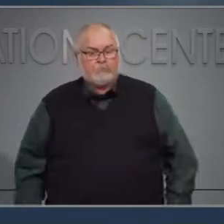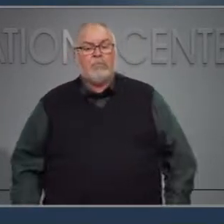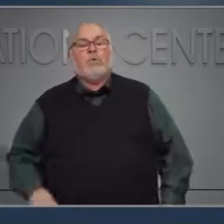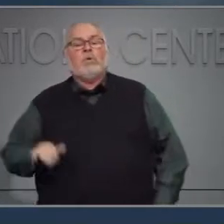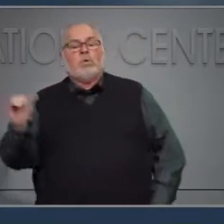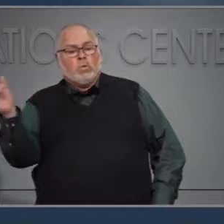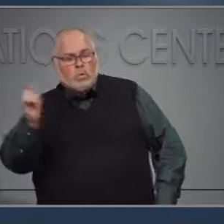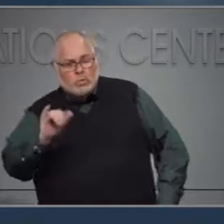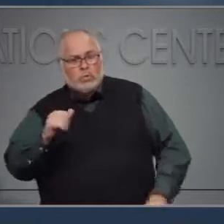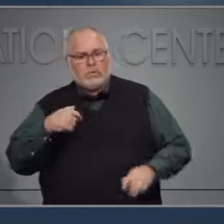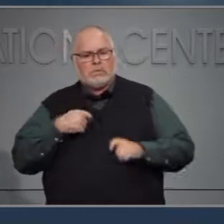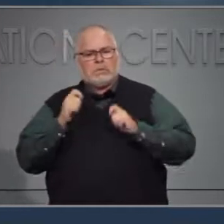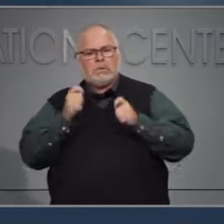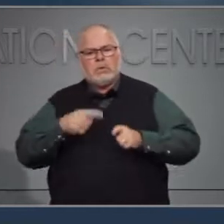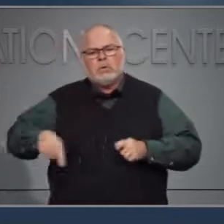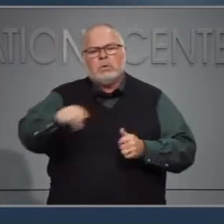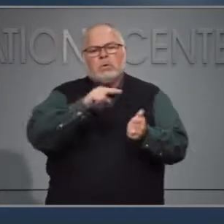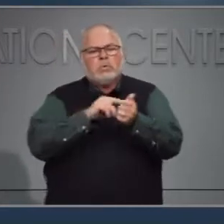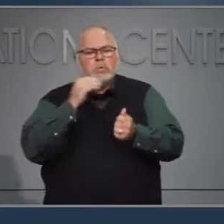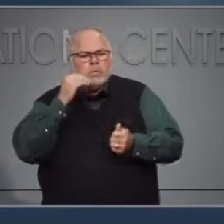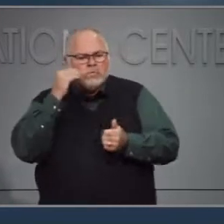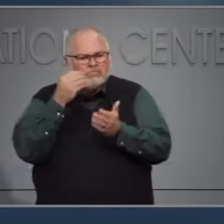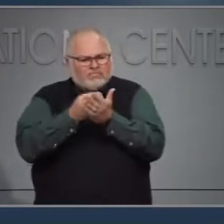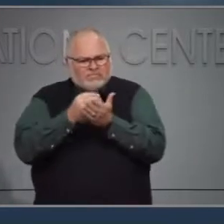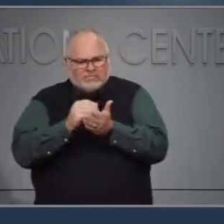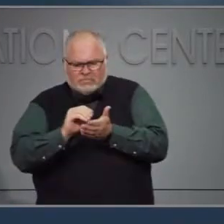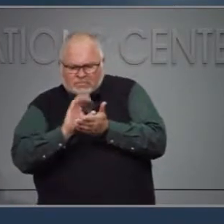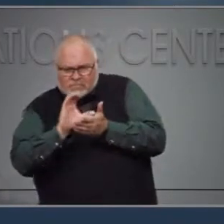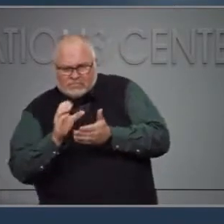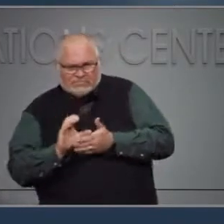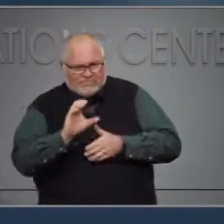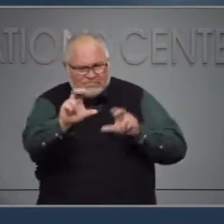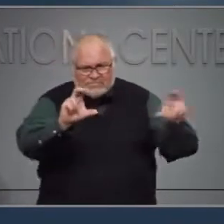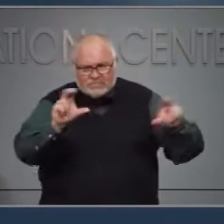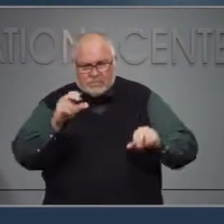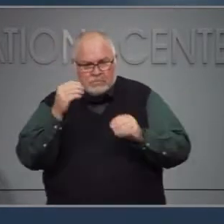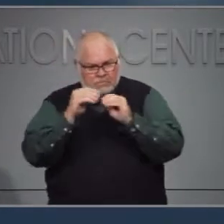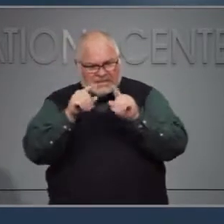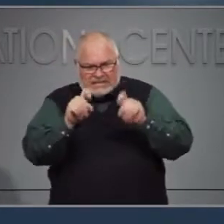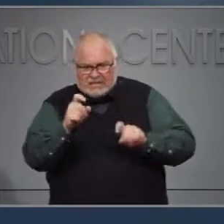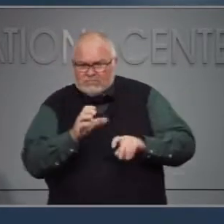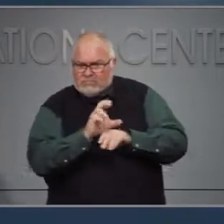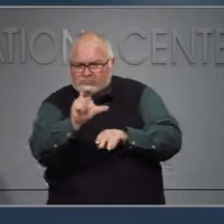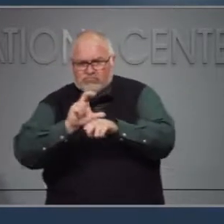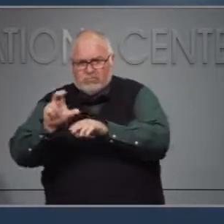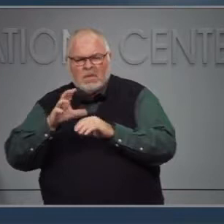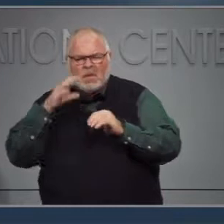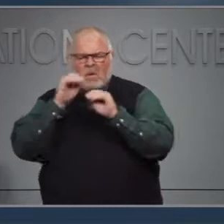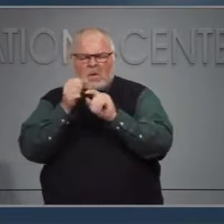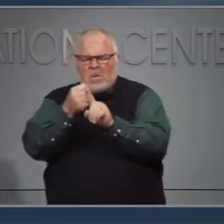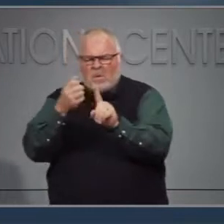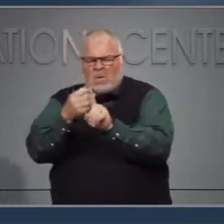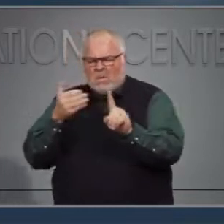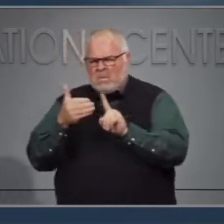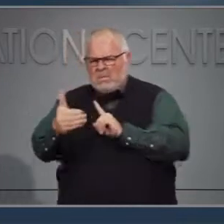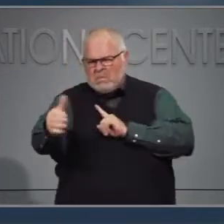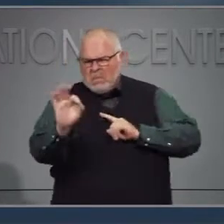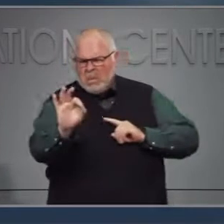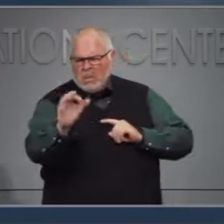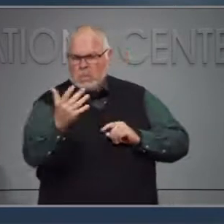STAFF EVERY TWO WEEKS. AND, WE ARE GIVING NURSING HOMES FINANCIALS OF WORK TO MAKE THAT TESTING HAPPEN.